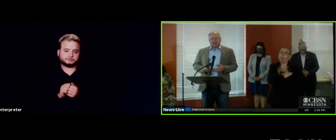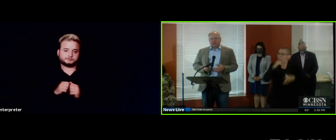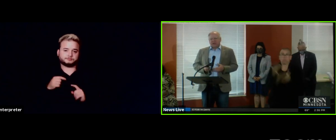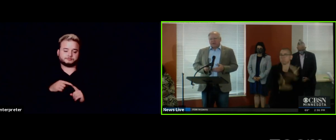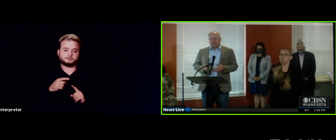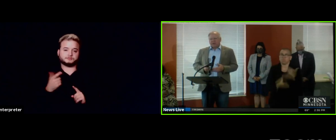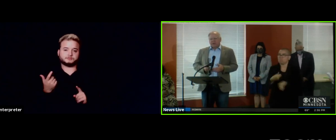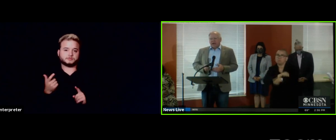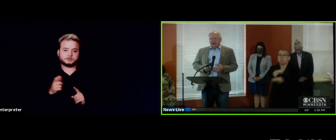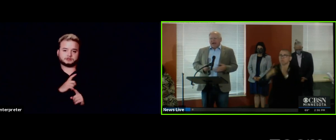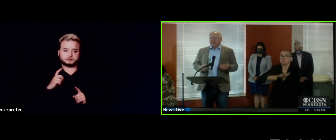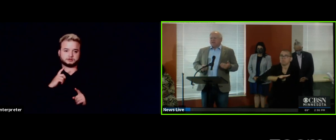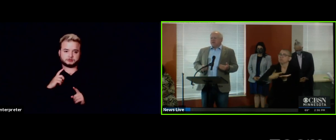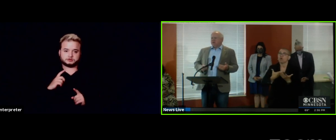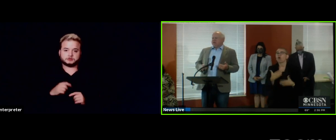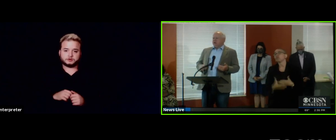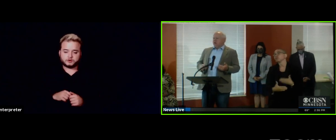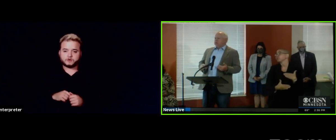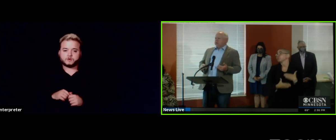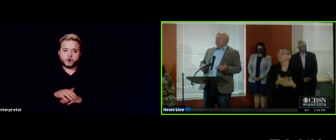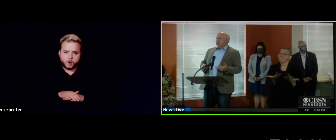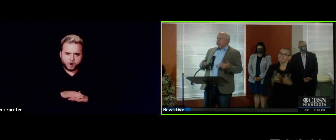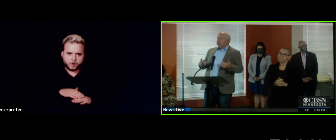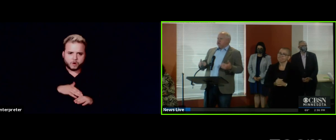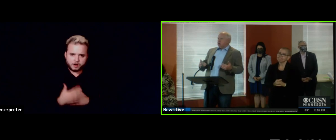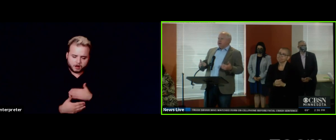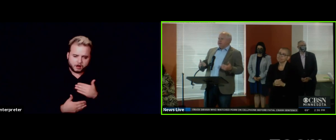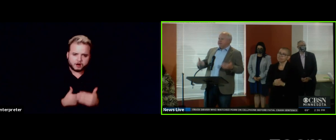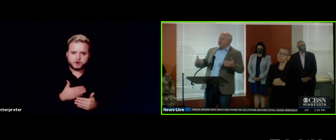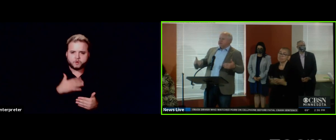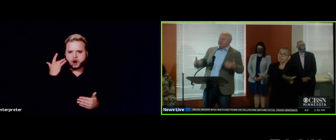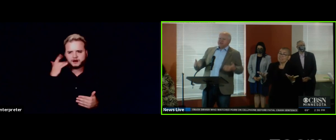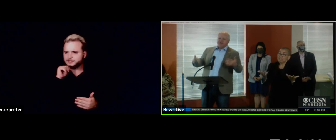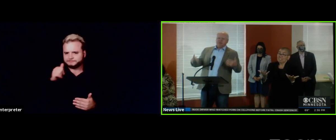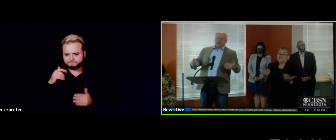we're having around this. I certainly don't enjoy that these decisions have to be made